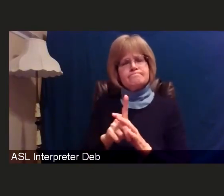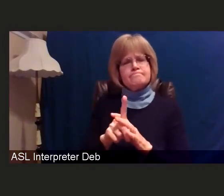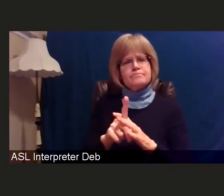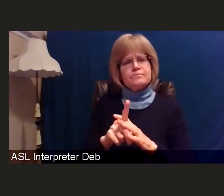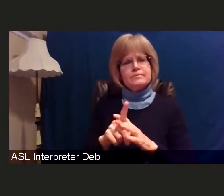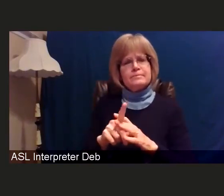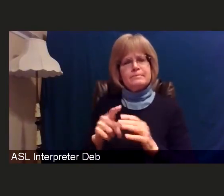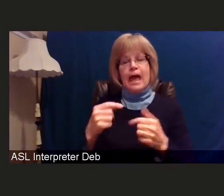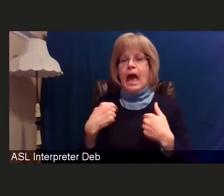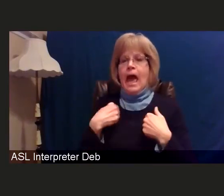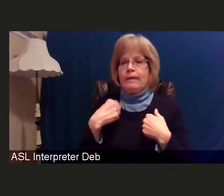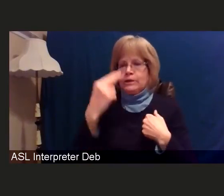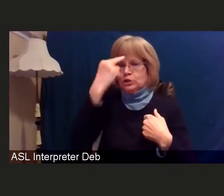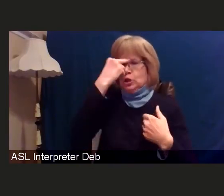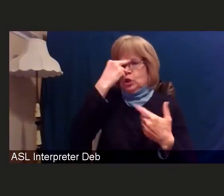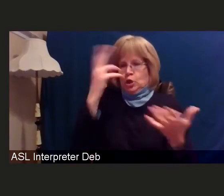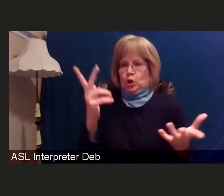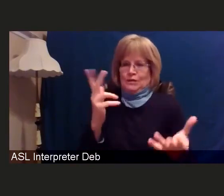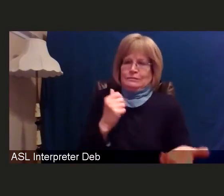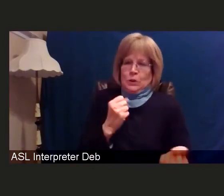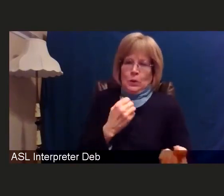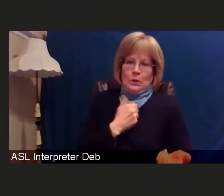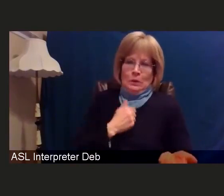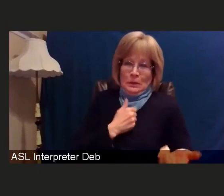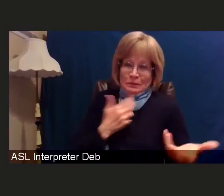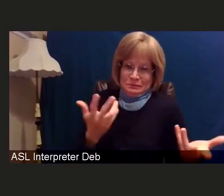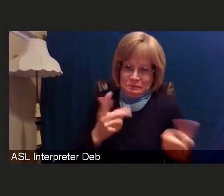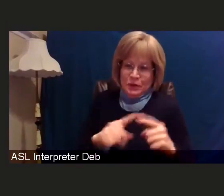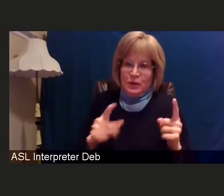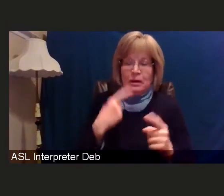so I apologize, but one of the things I found interesting is